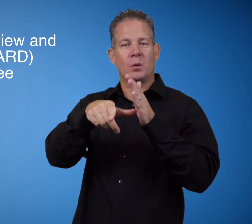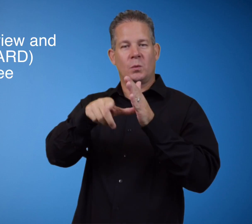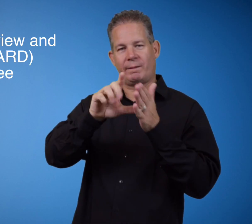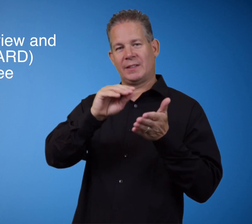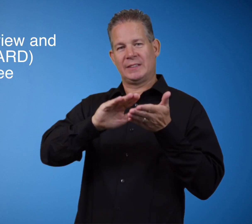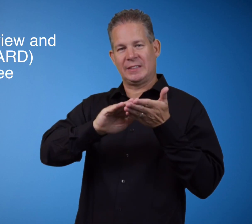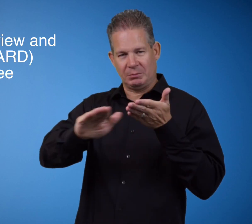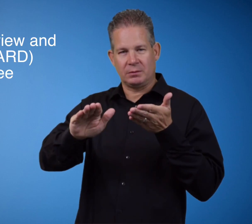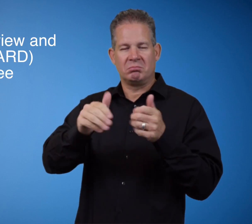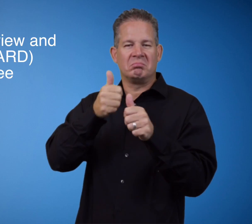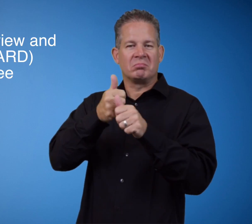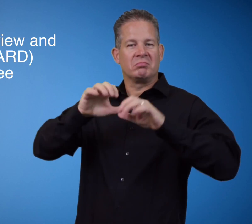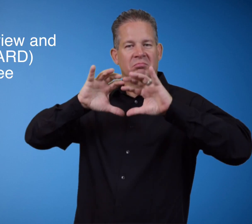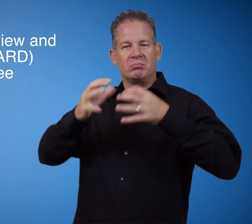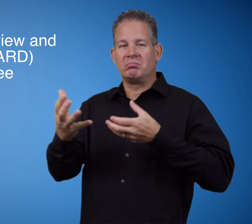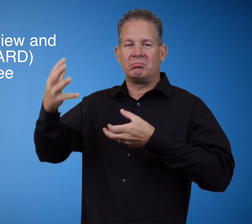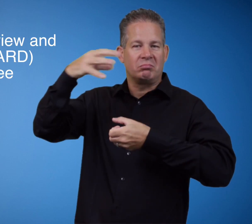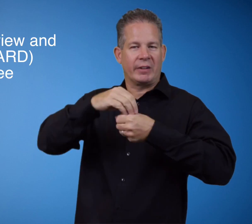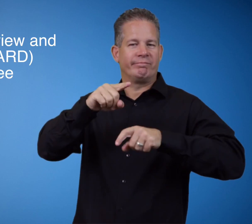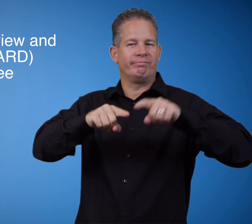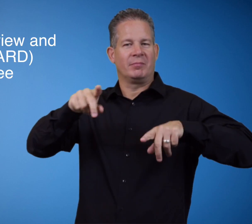The admission, review and dismissal committee, also known as an ARD,